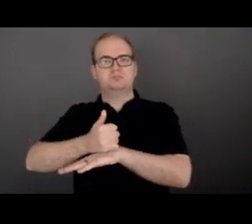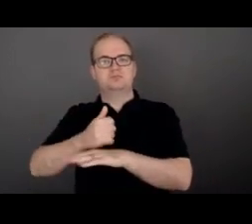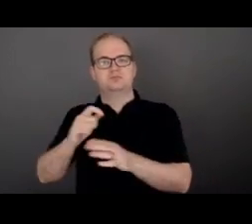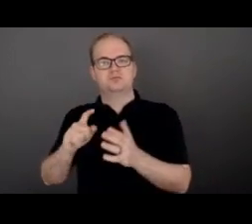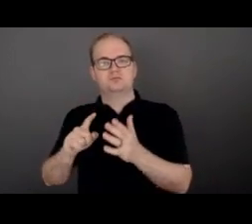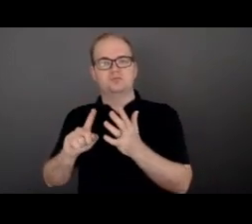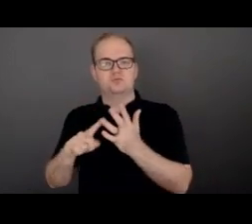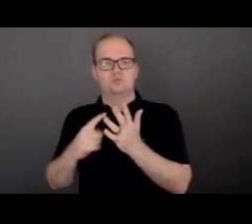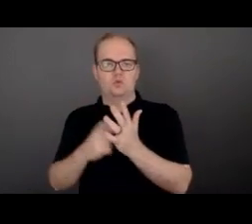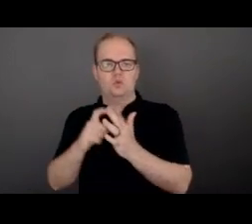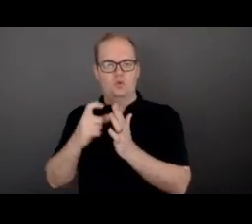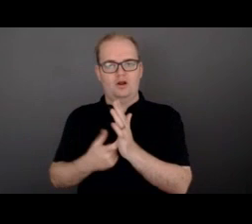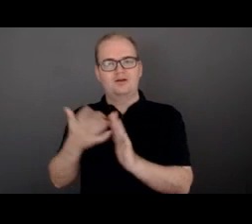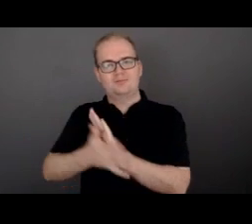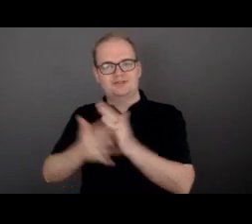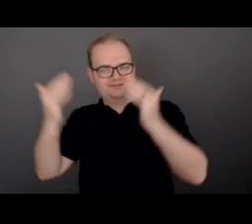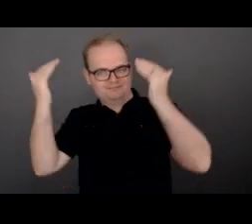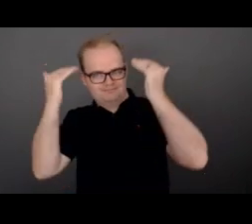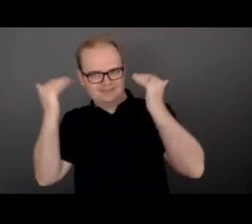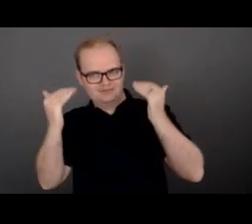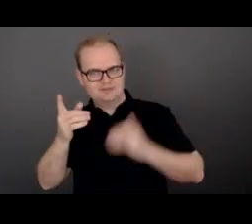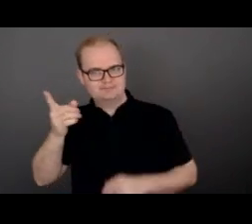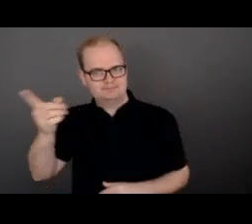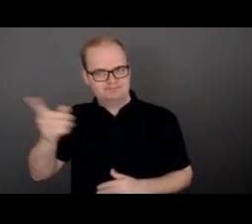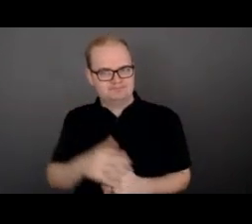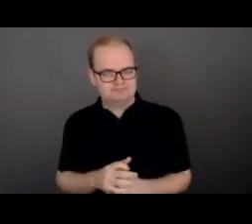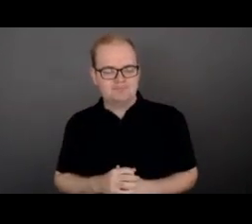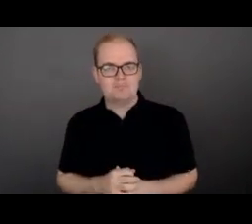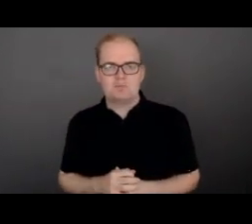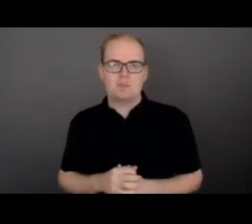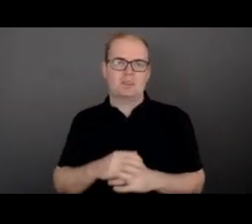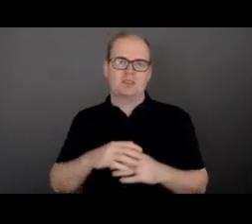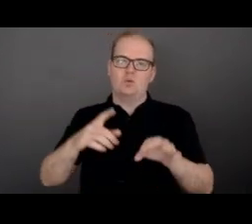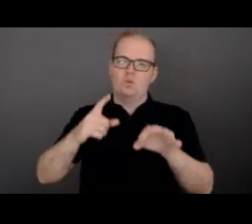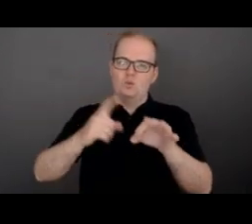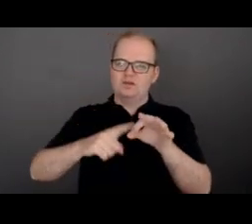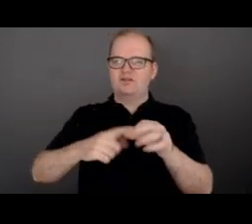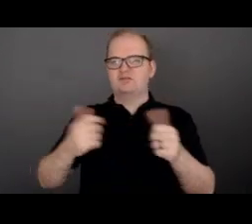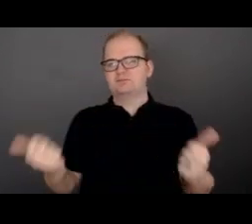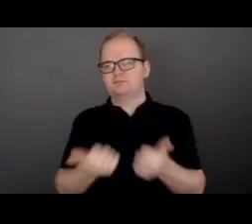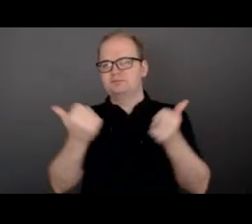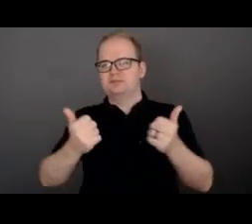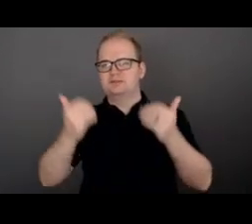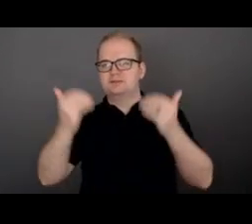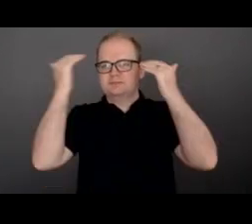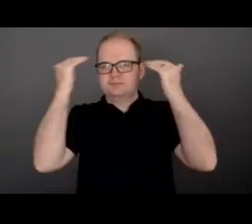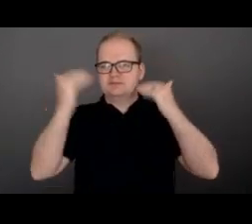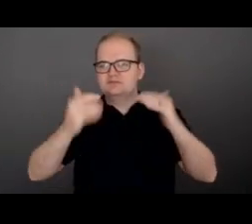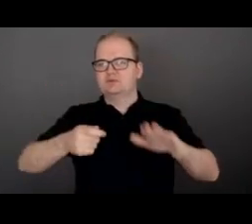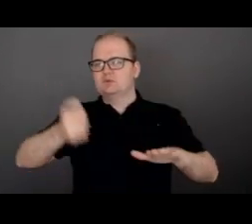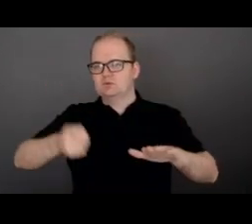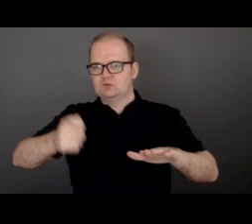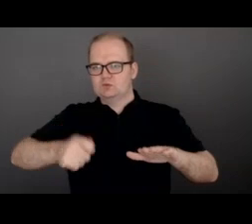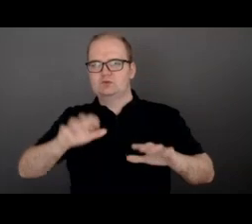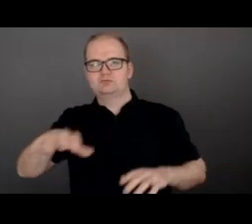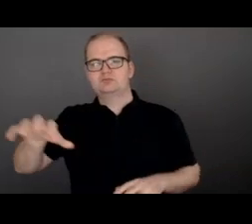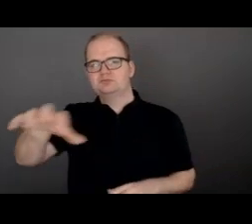Court making an order. So there's many Magistrates Courts around Queensland so it will be whatever court that the person has applied to.